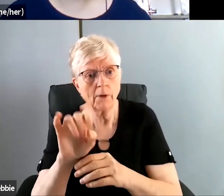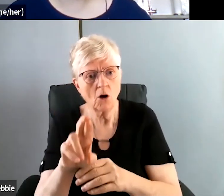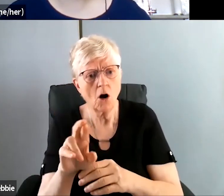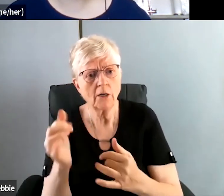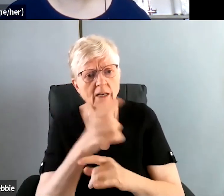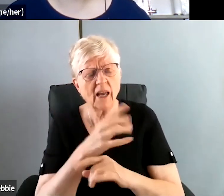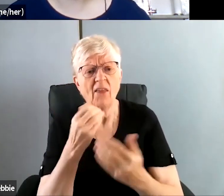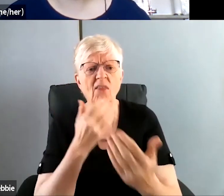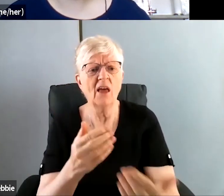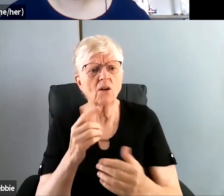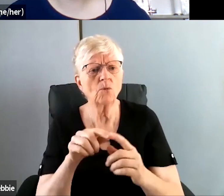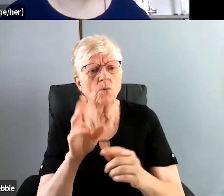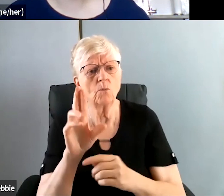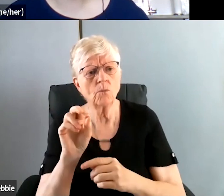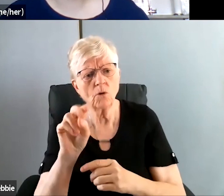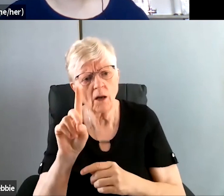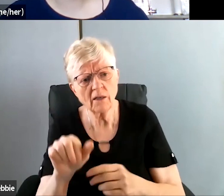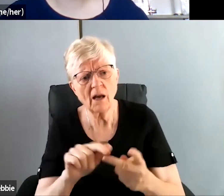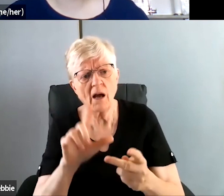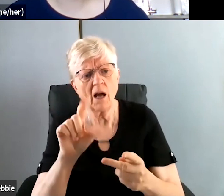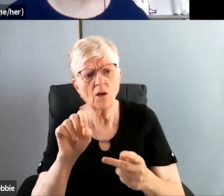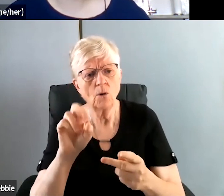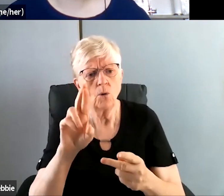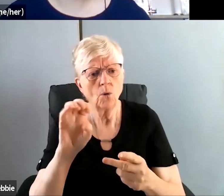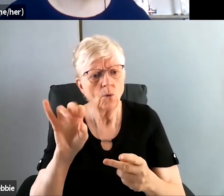THIS. I THINK IT'S A LOT OF WORK AND IT'S SHOWING SOME REALLY